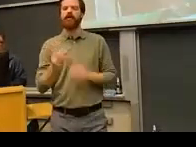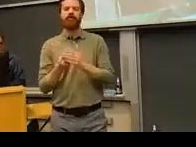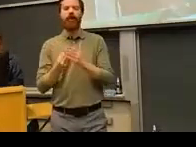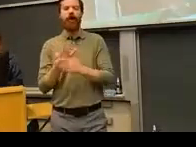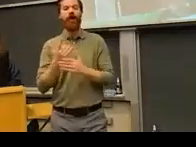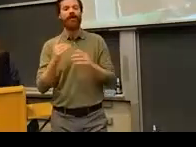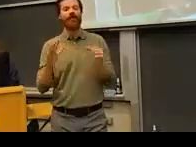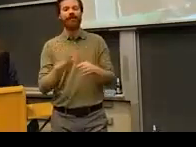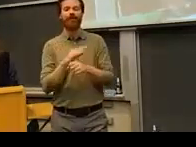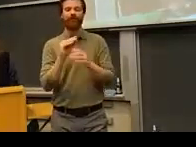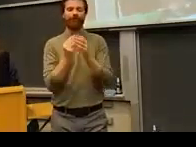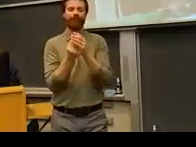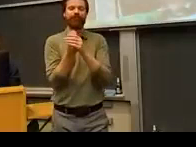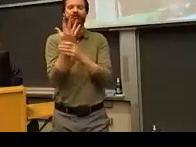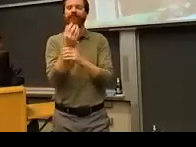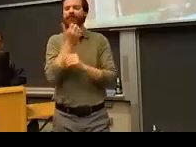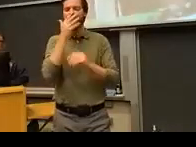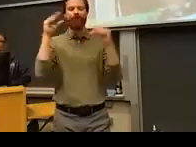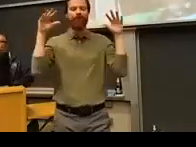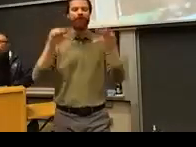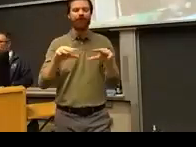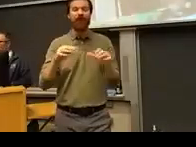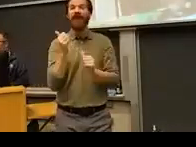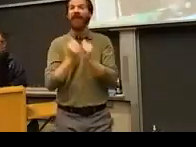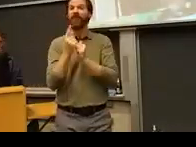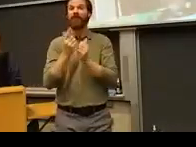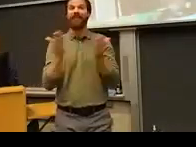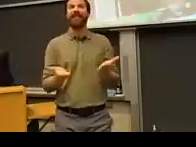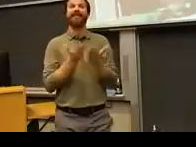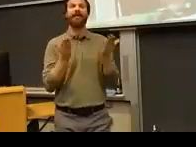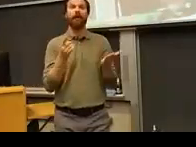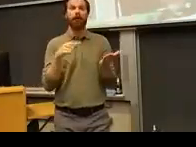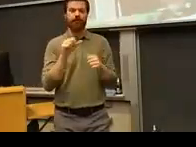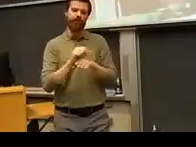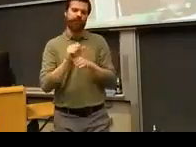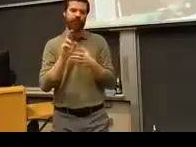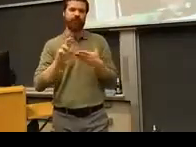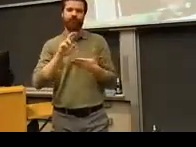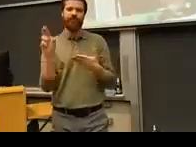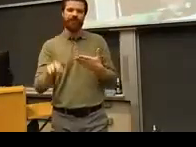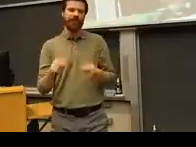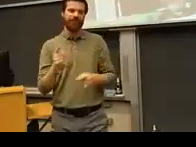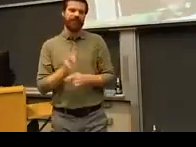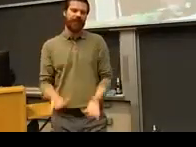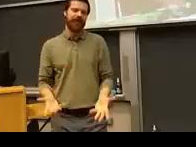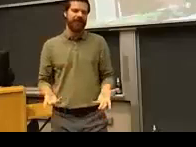and warm I think everybody here works at at urmc for the most part so you know that this